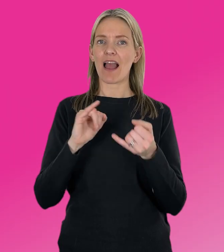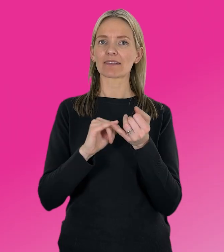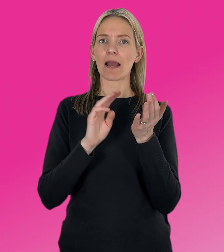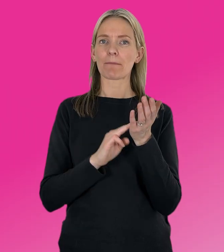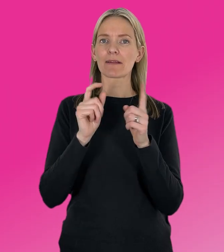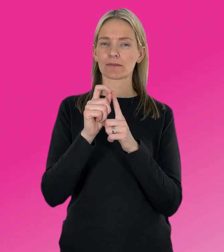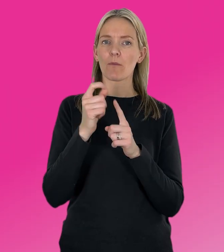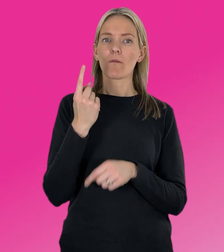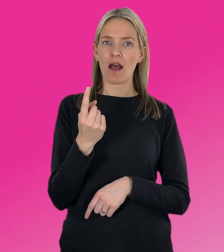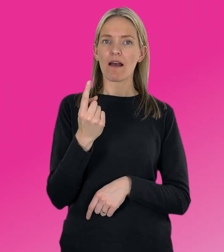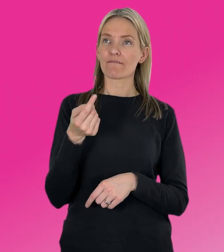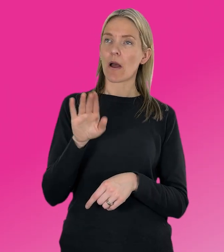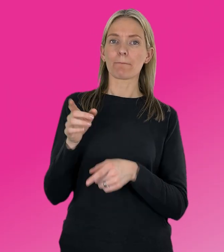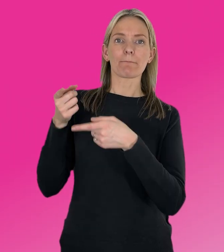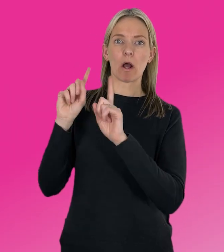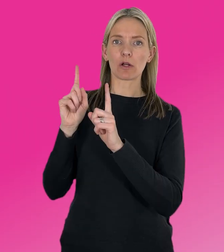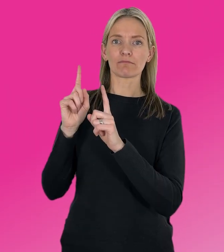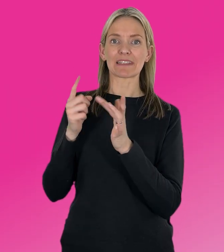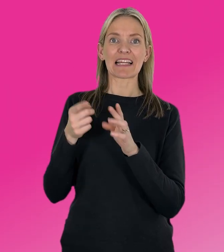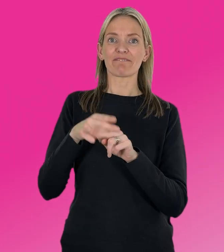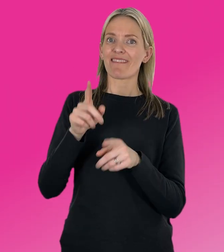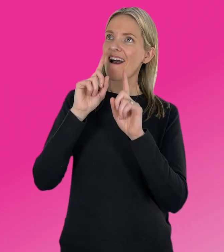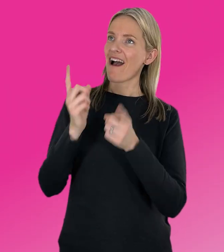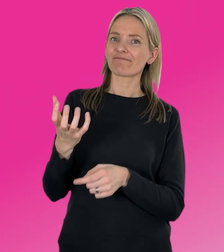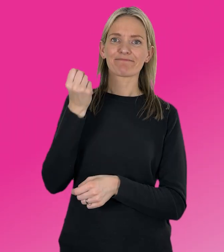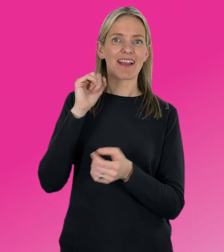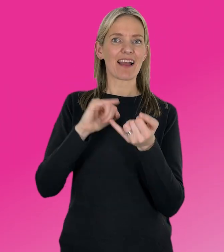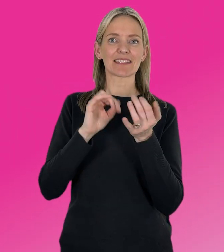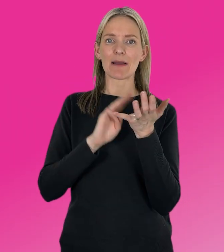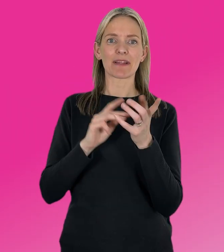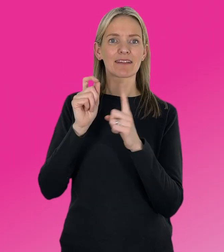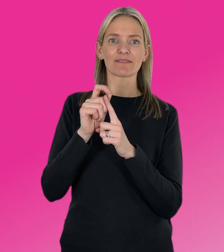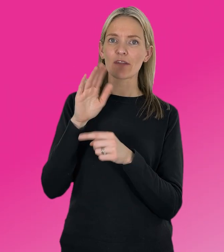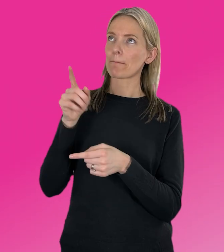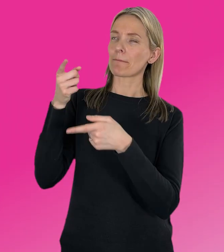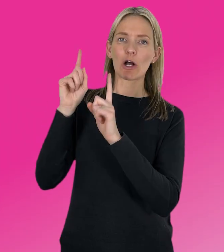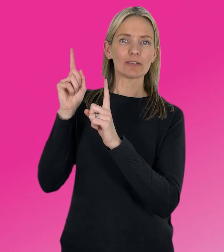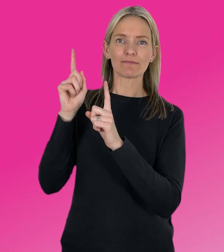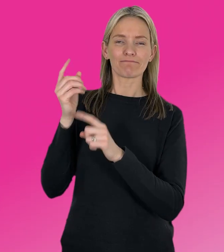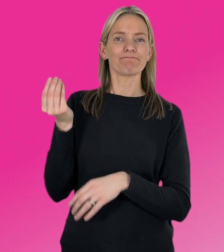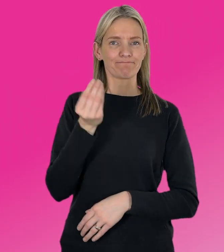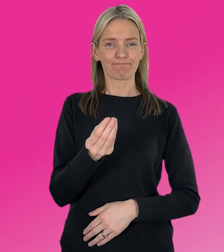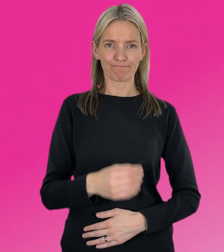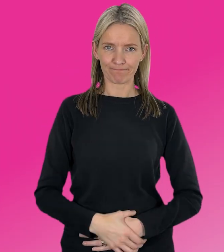• An SMP1 from your employer (if you cannot get Statutory Maternity Pay from them)